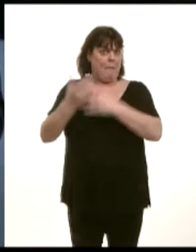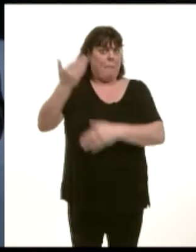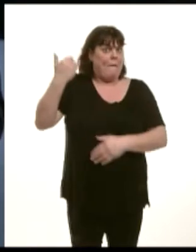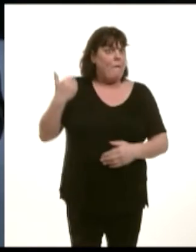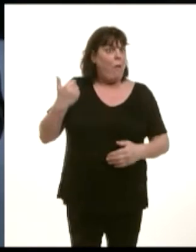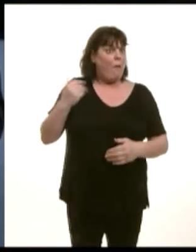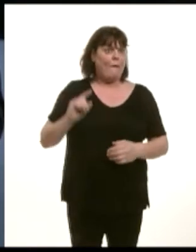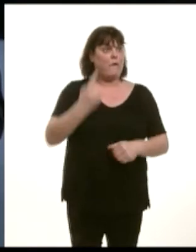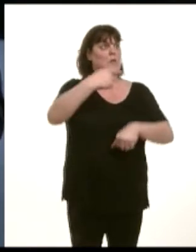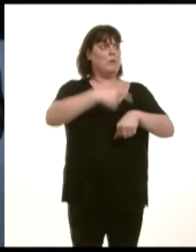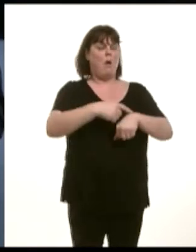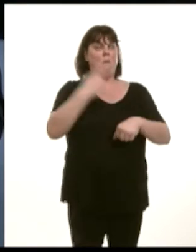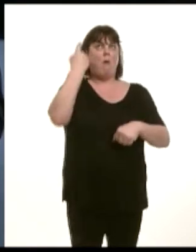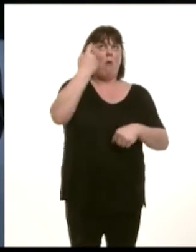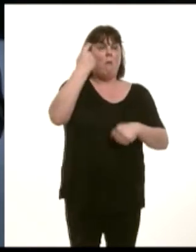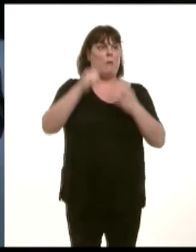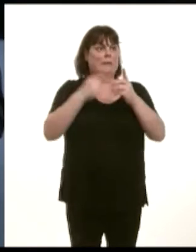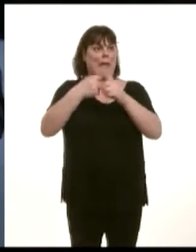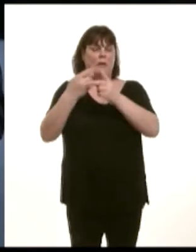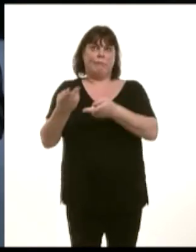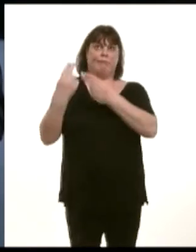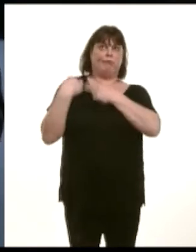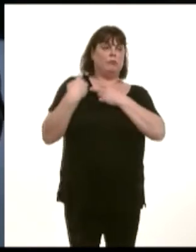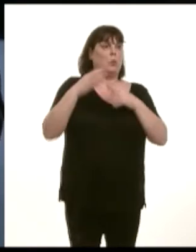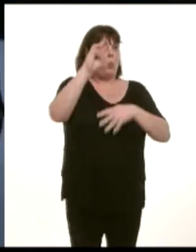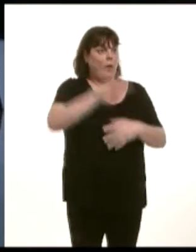the Assembly, and there is a need for the close involvement of the Office for Budget